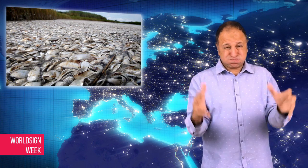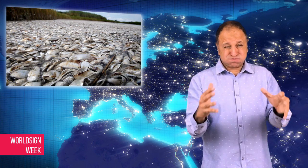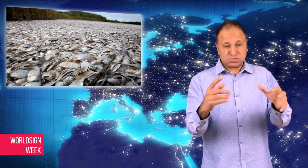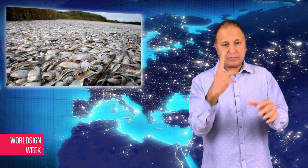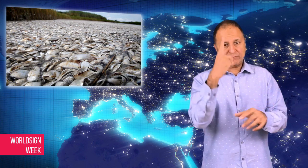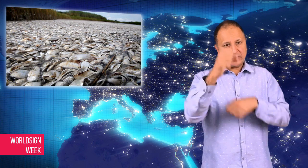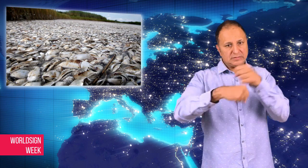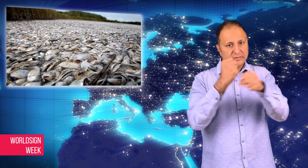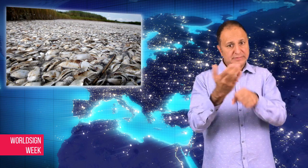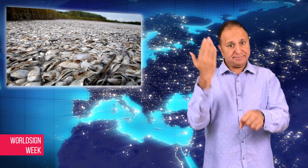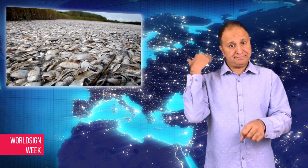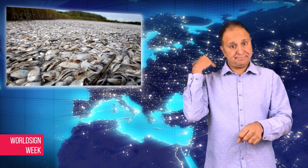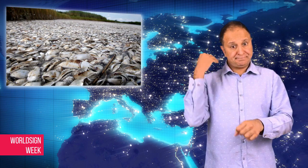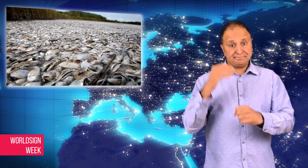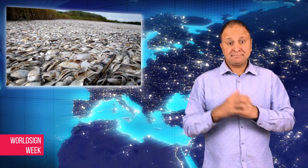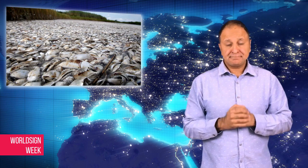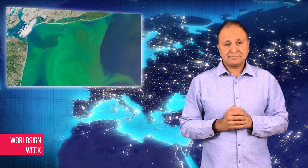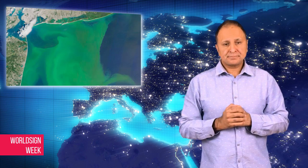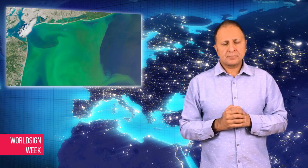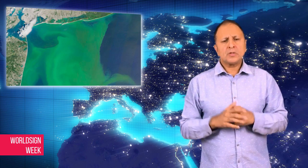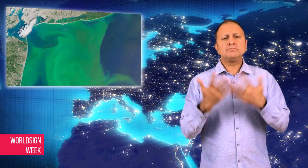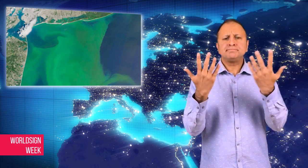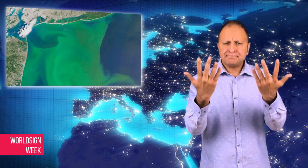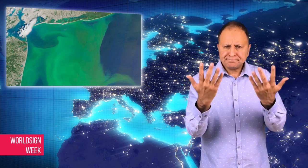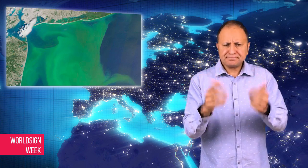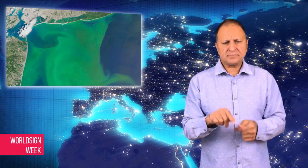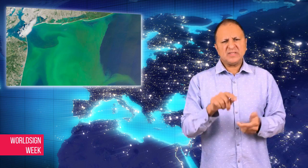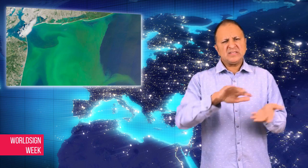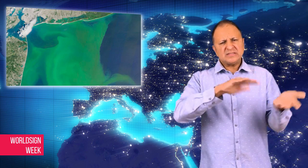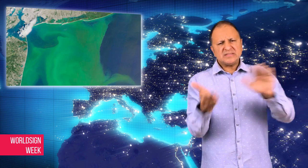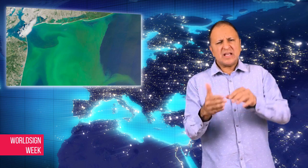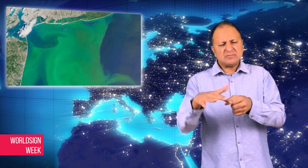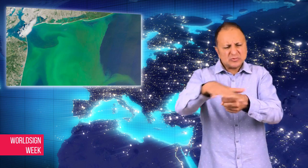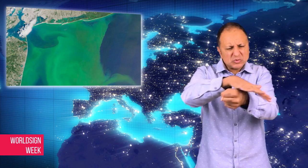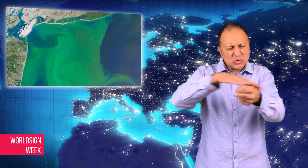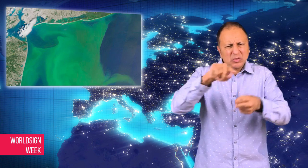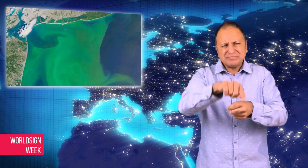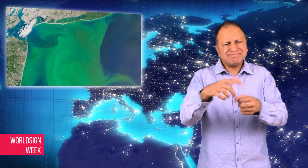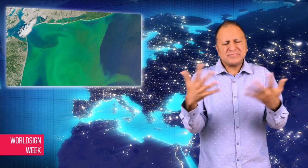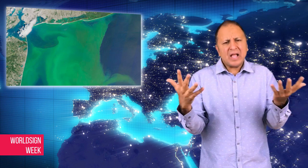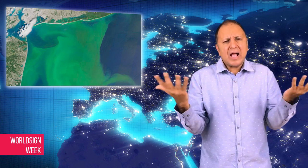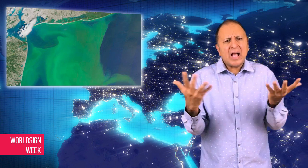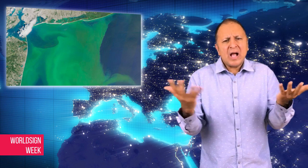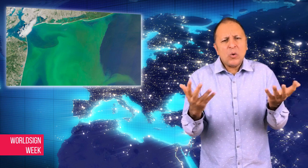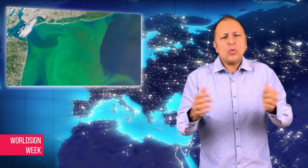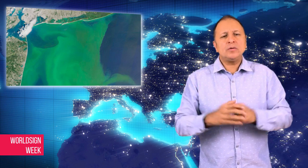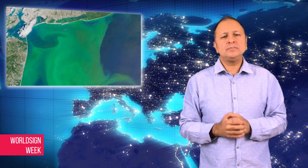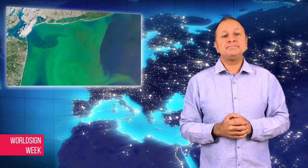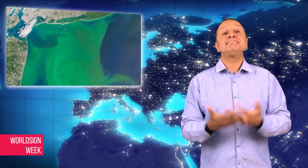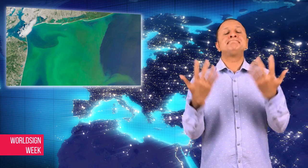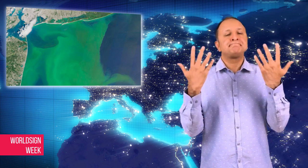last year alone. How does a Dead Zone